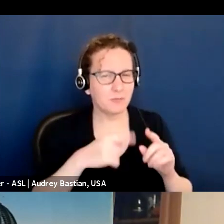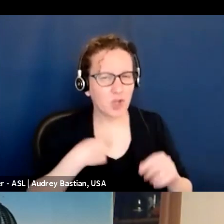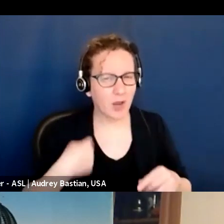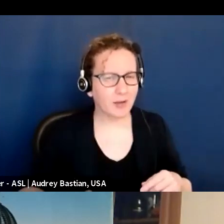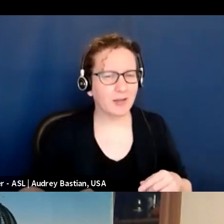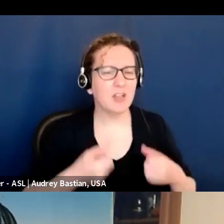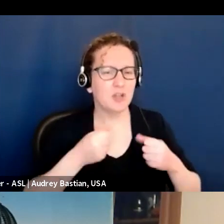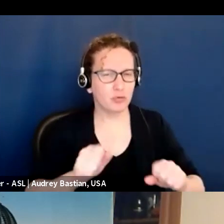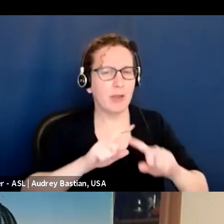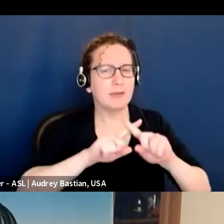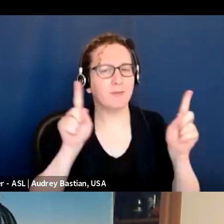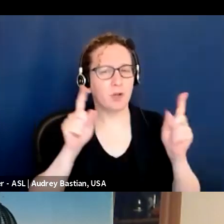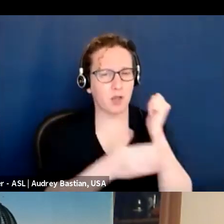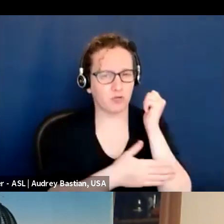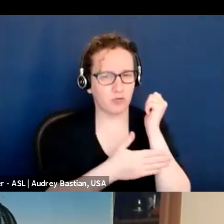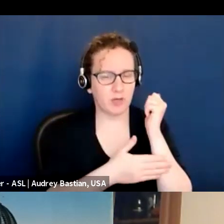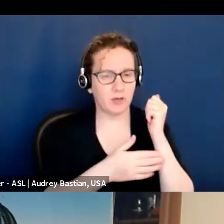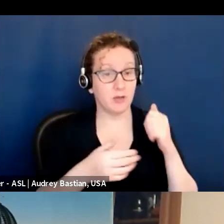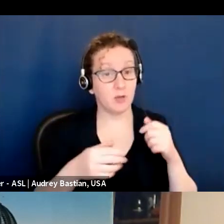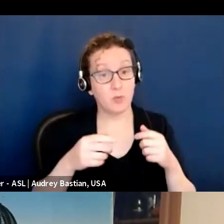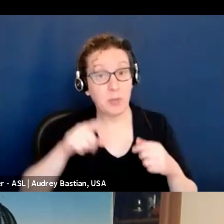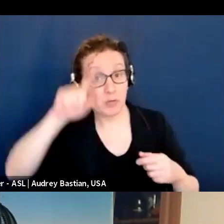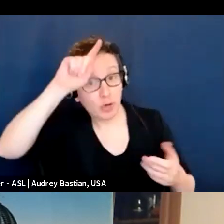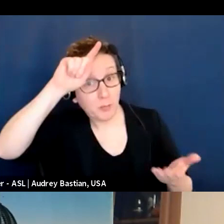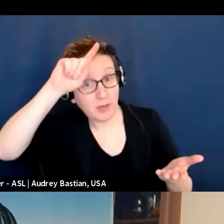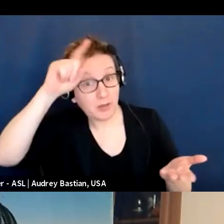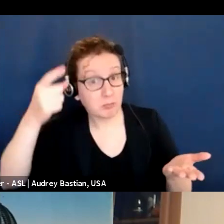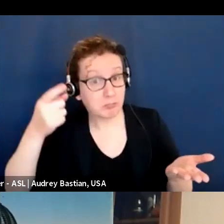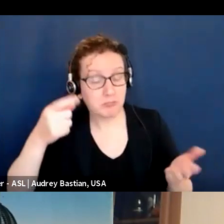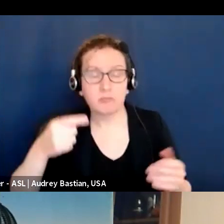different country? There's also Germany. And so she told me about this program. And I was like,